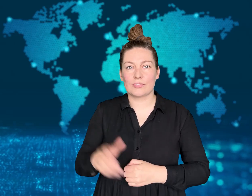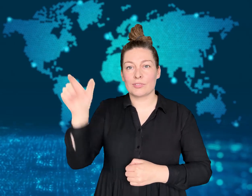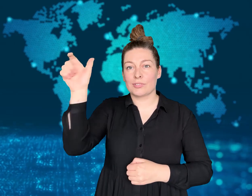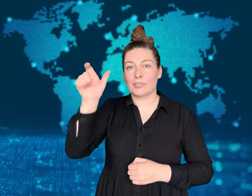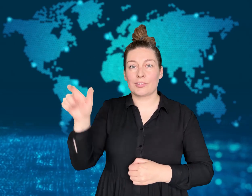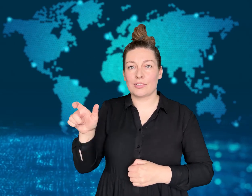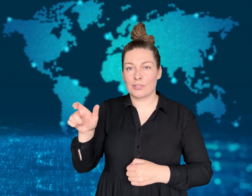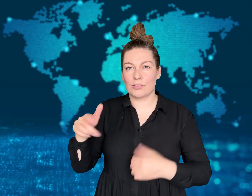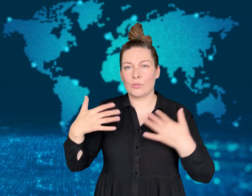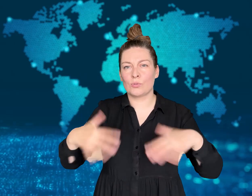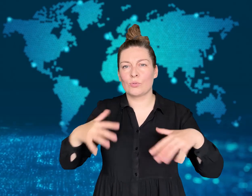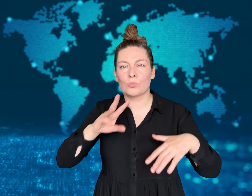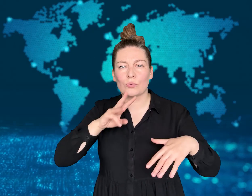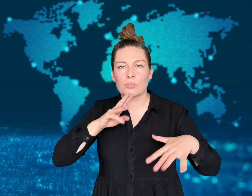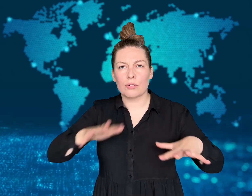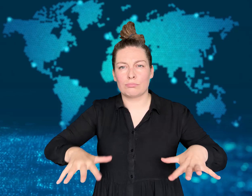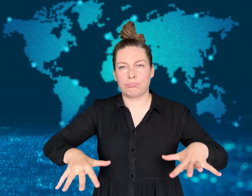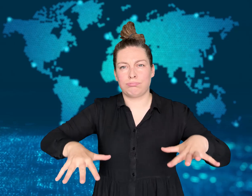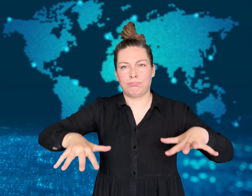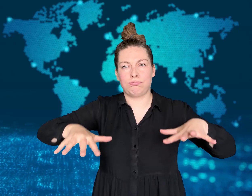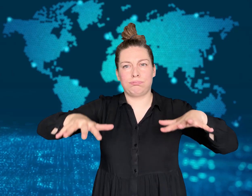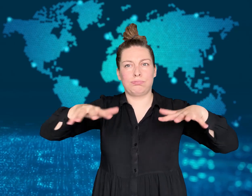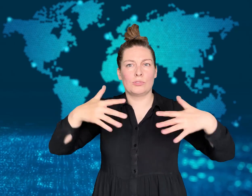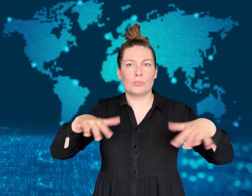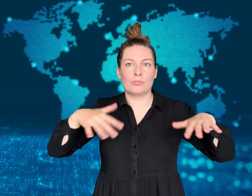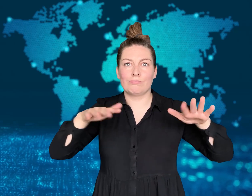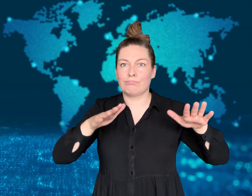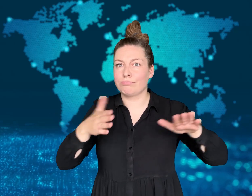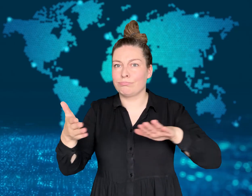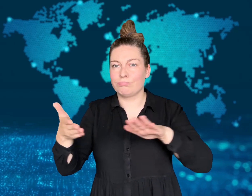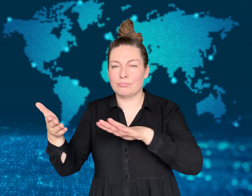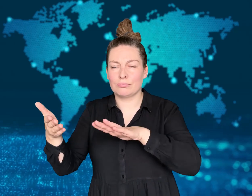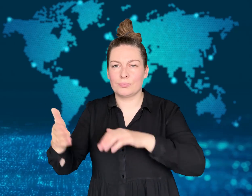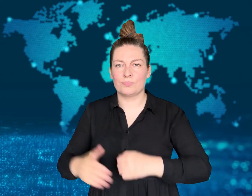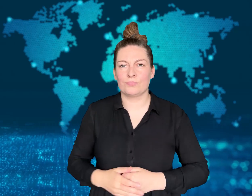Deadly floods